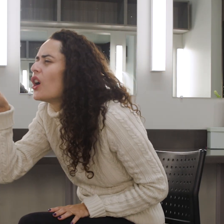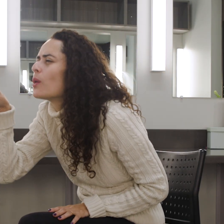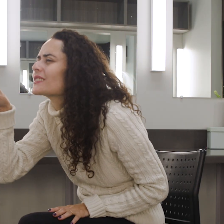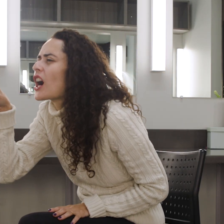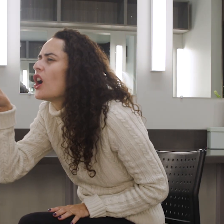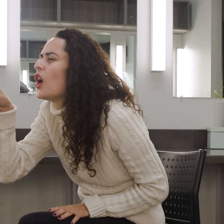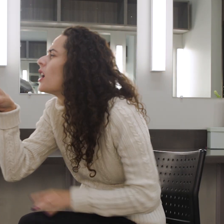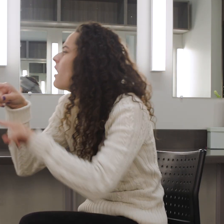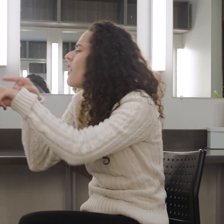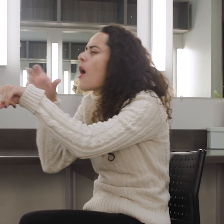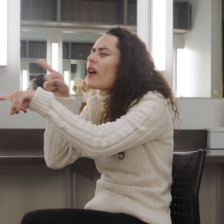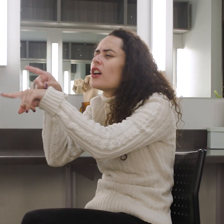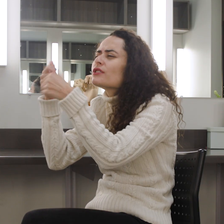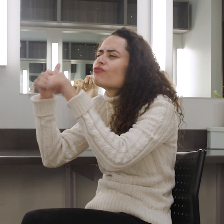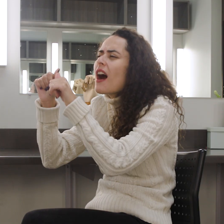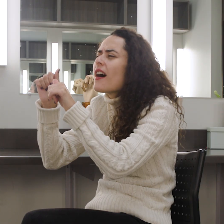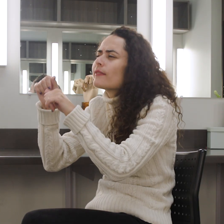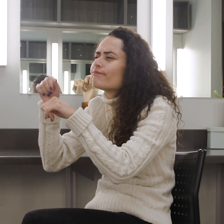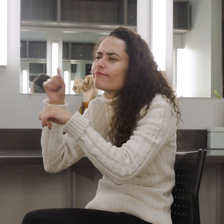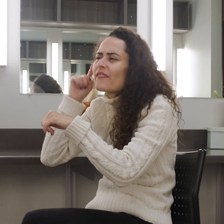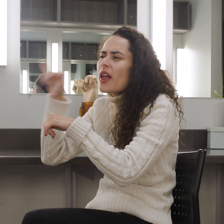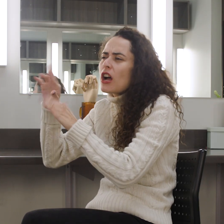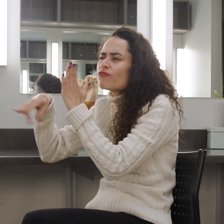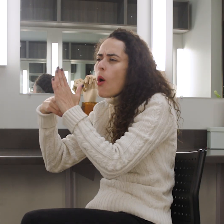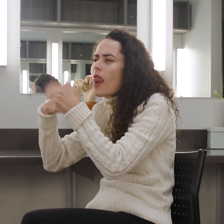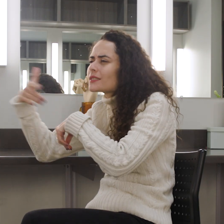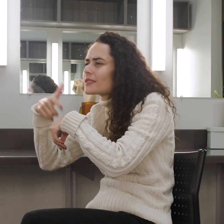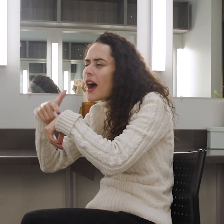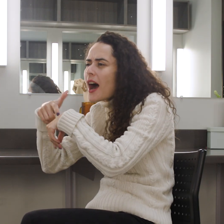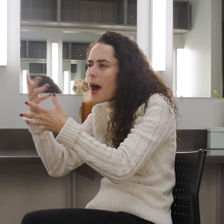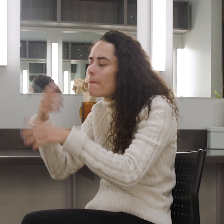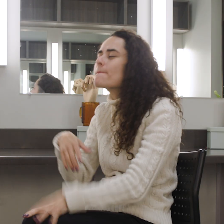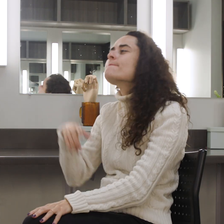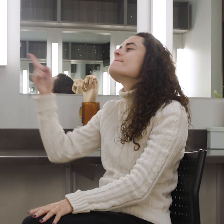“Who's that girl? I want her to try out for this role we have next time.”